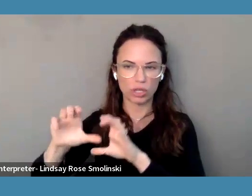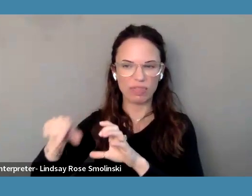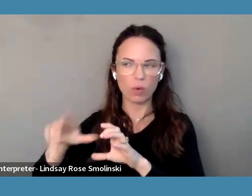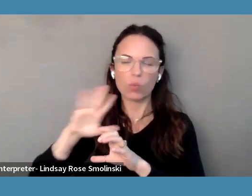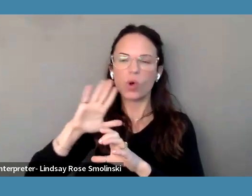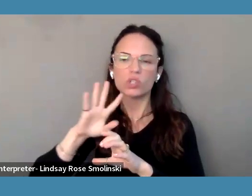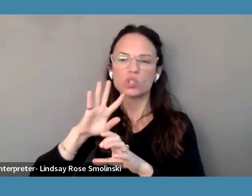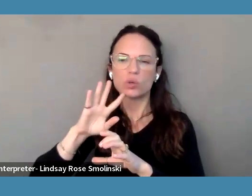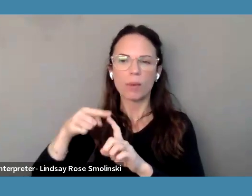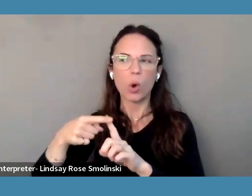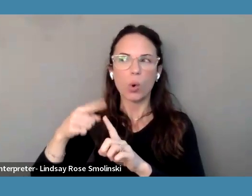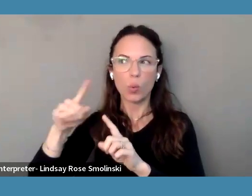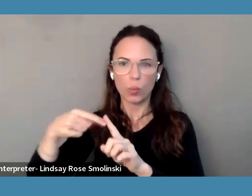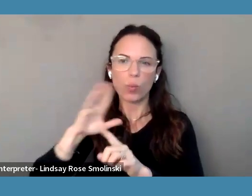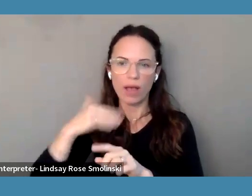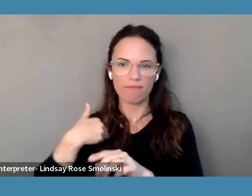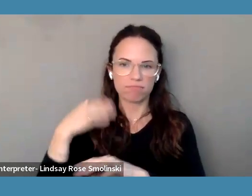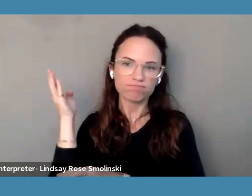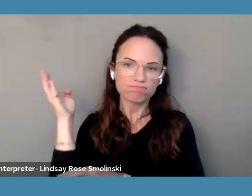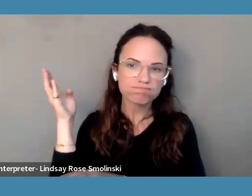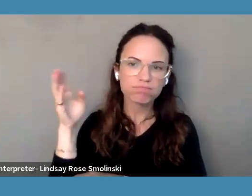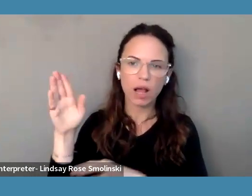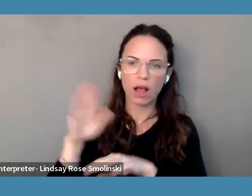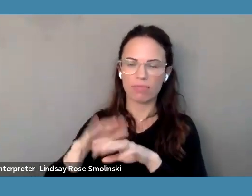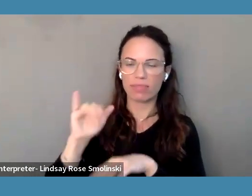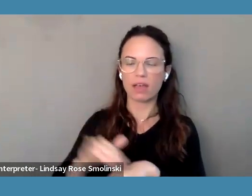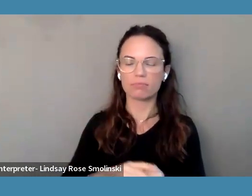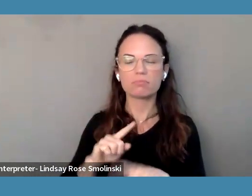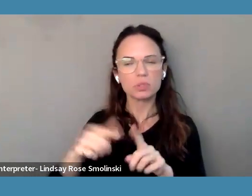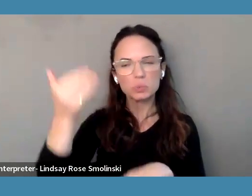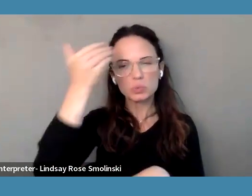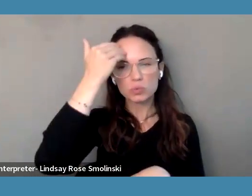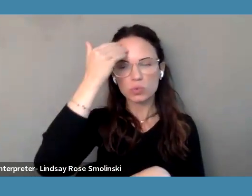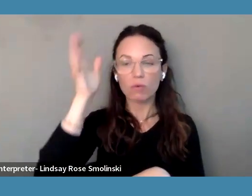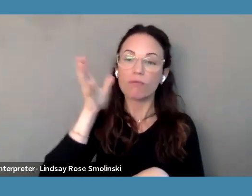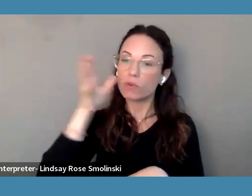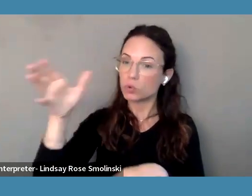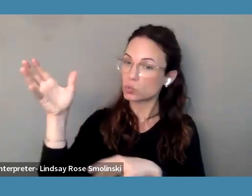But please note that yes, there will be a future webinar on this topic,